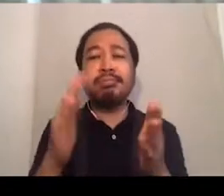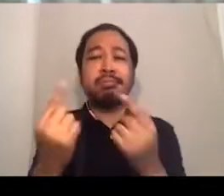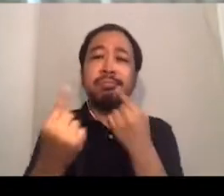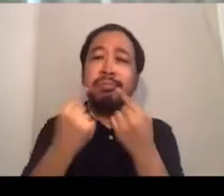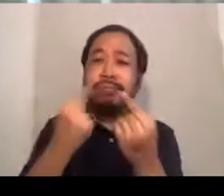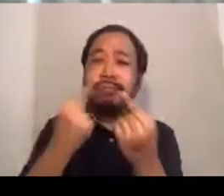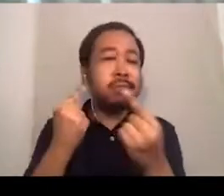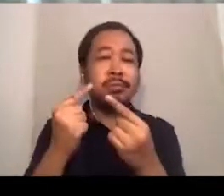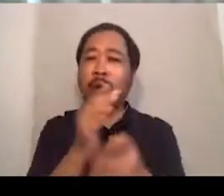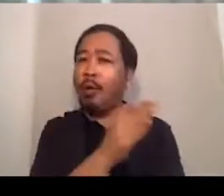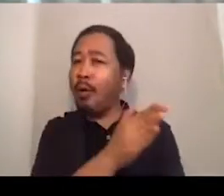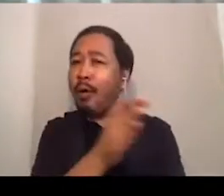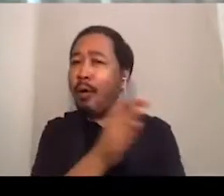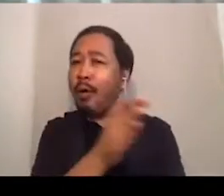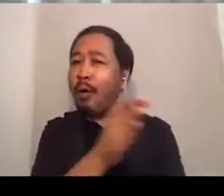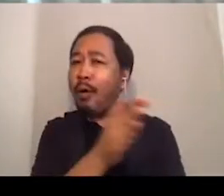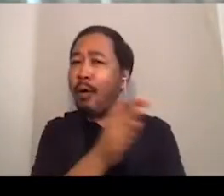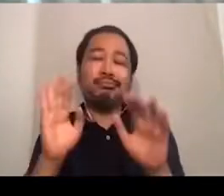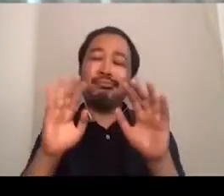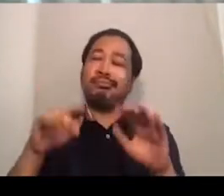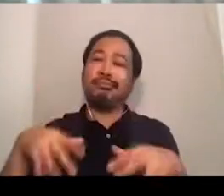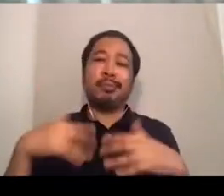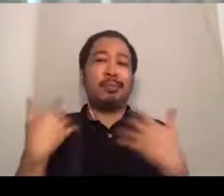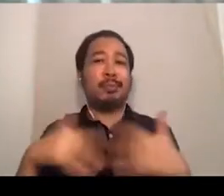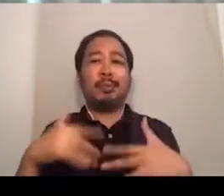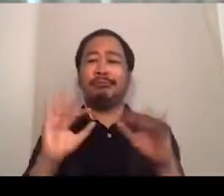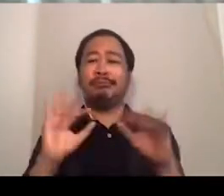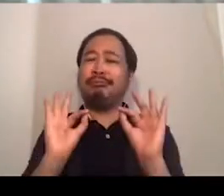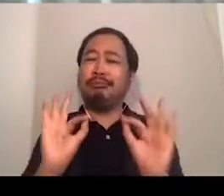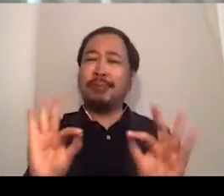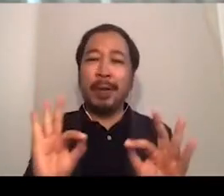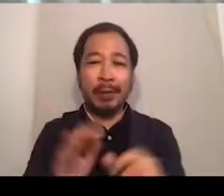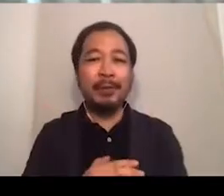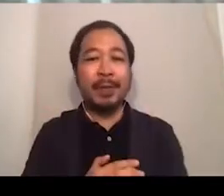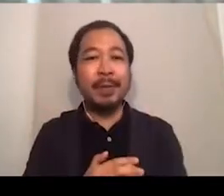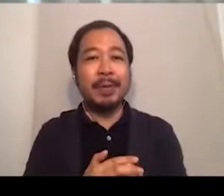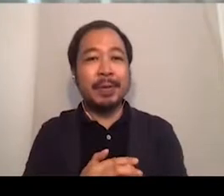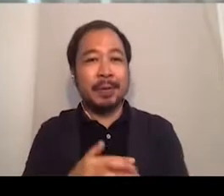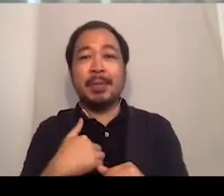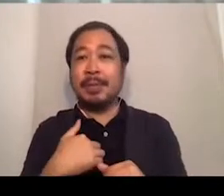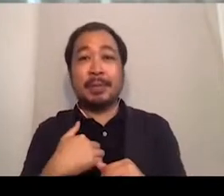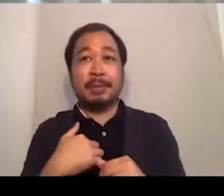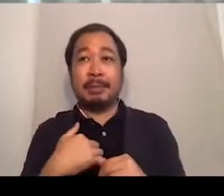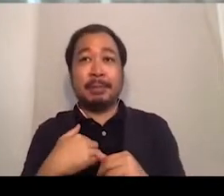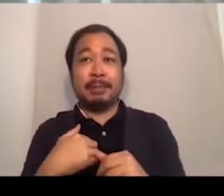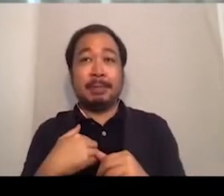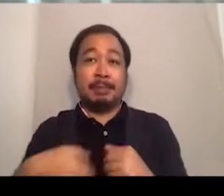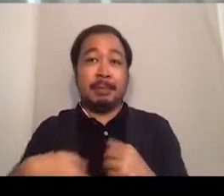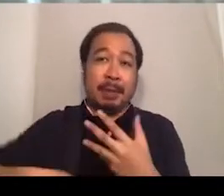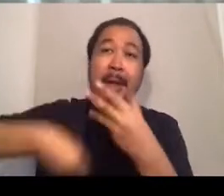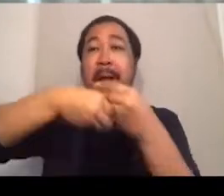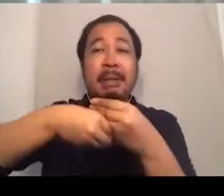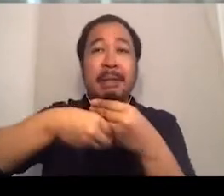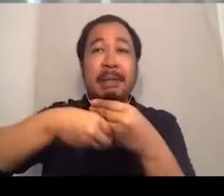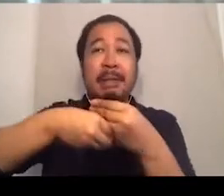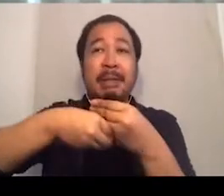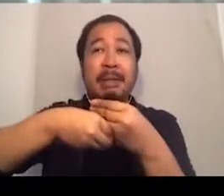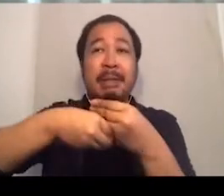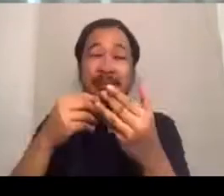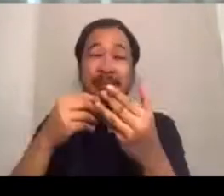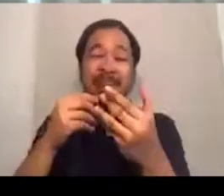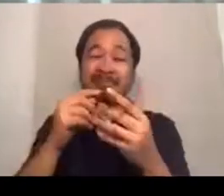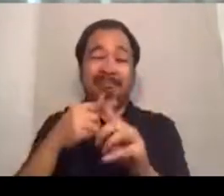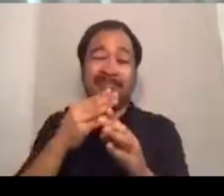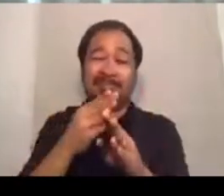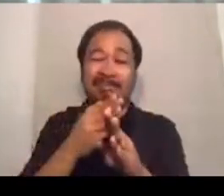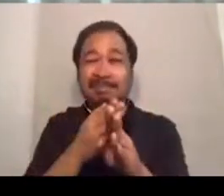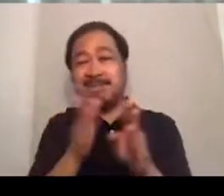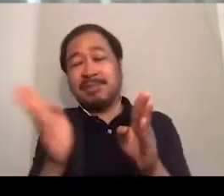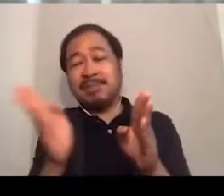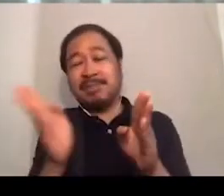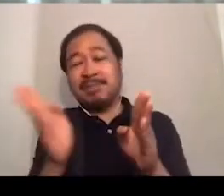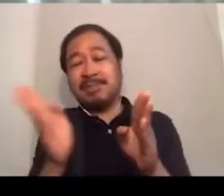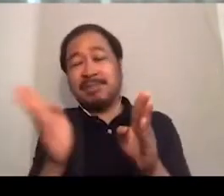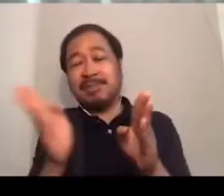recollect or reflect what I understand and perhaps give a short bit of my own reflection.